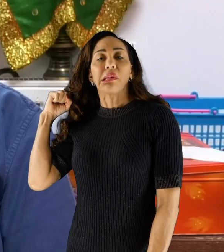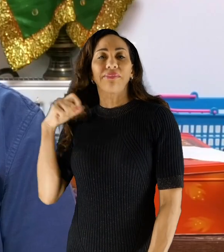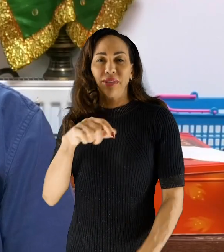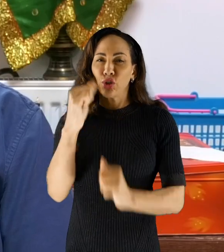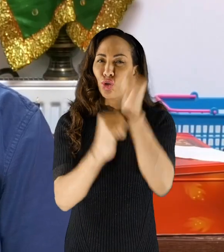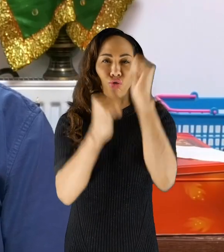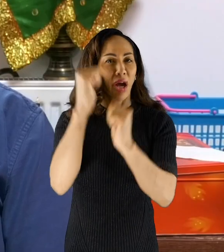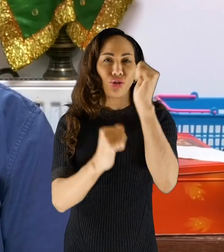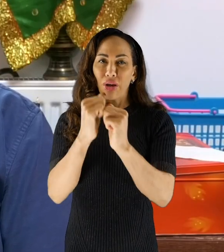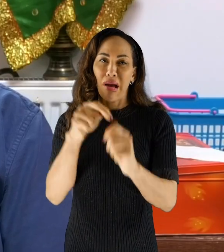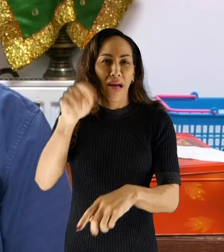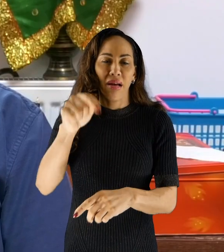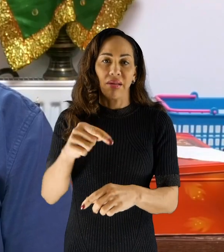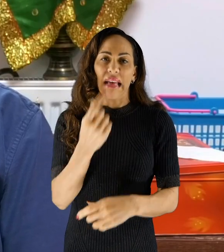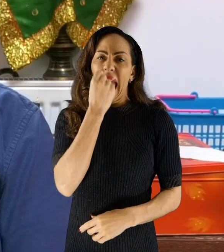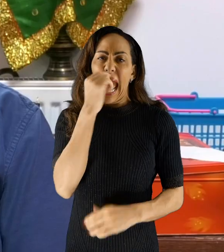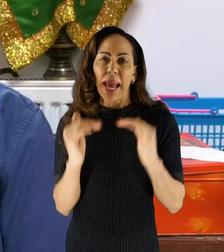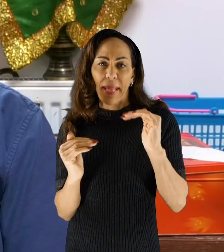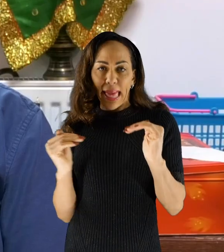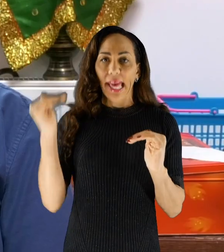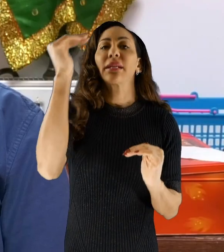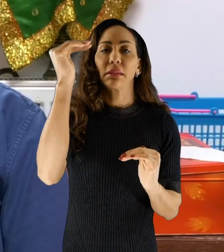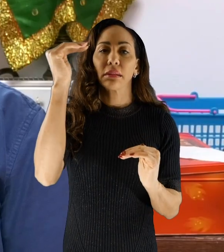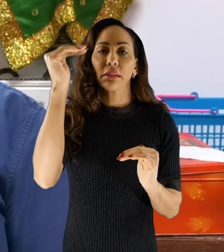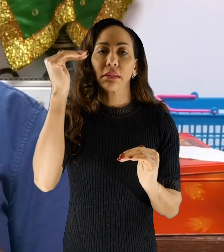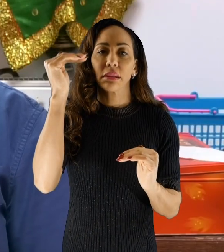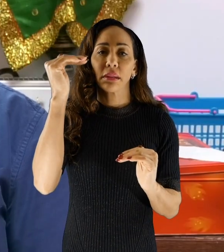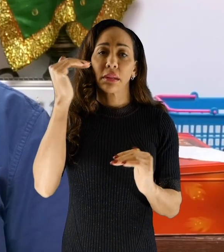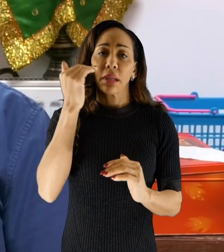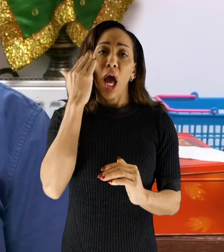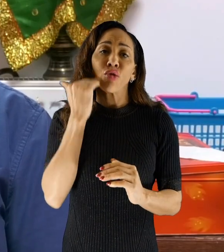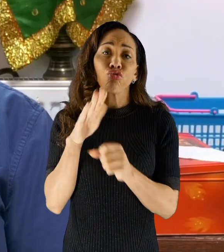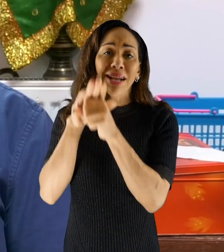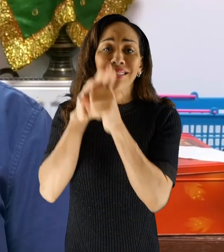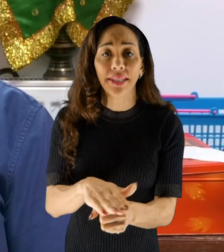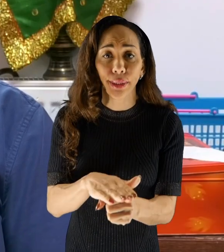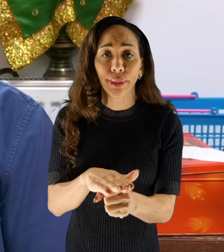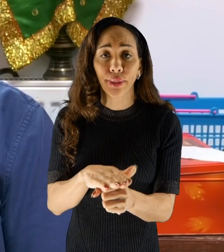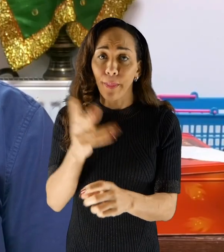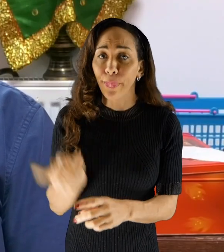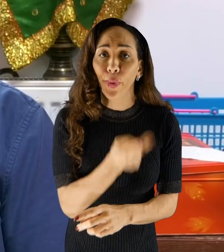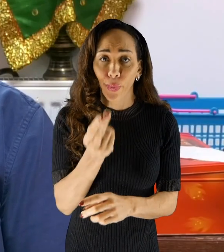and it's very racist as well and that combination of things, the way in which